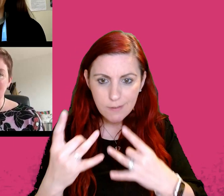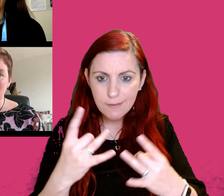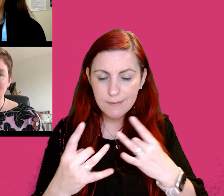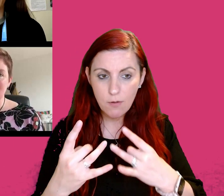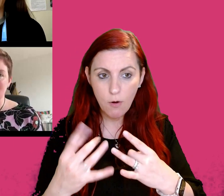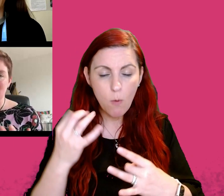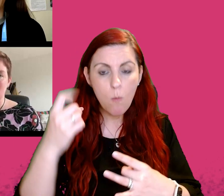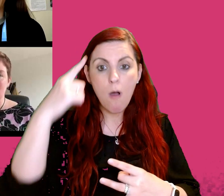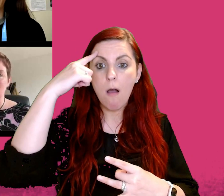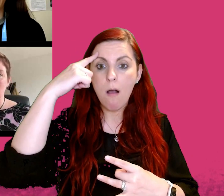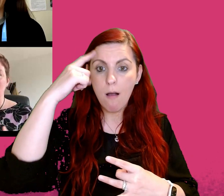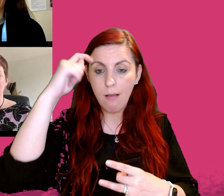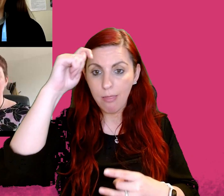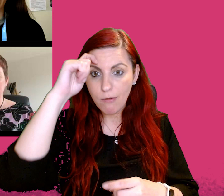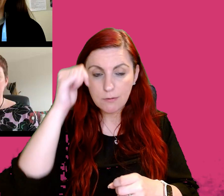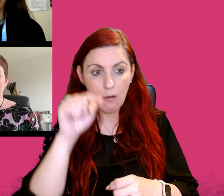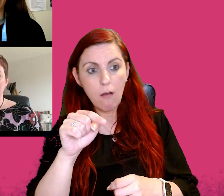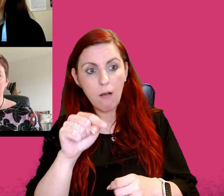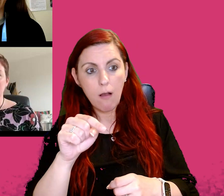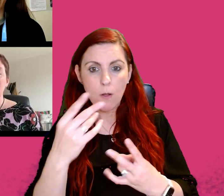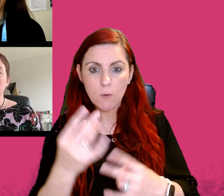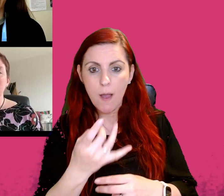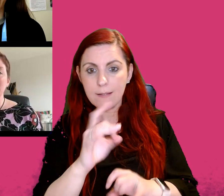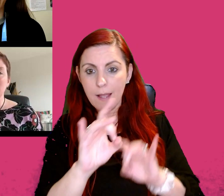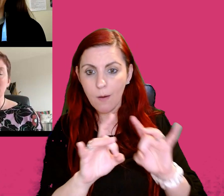while the talks are ongoing or while we're doing during the panel discussion please use